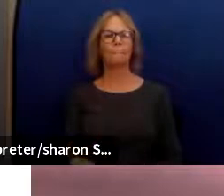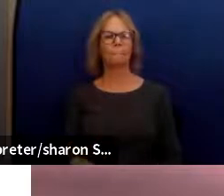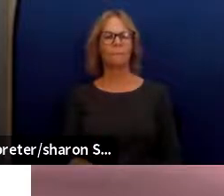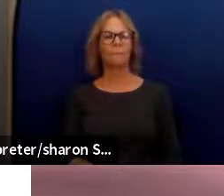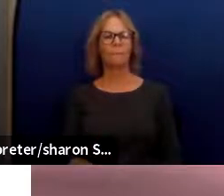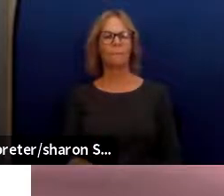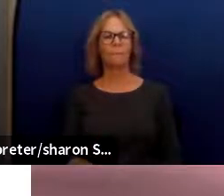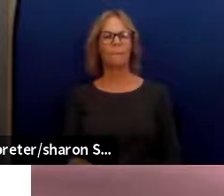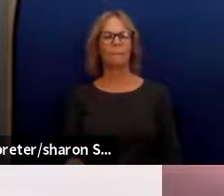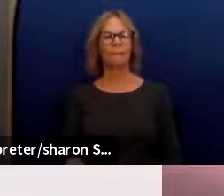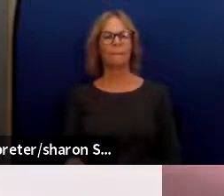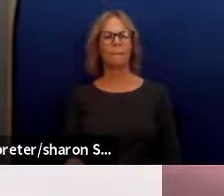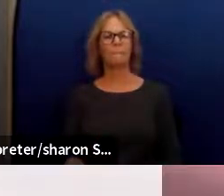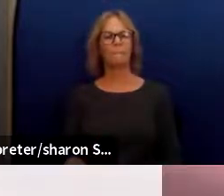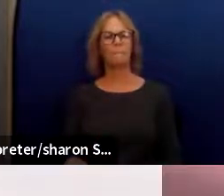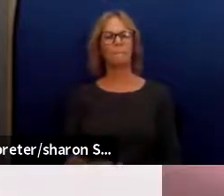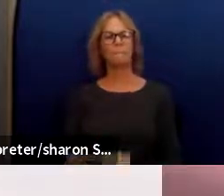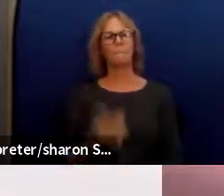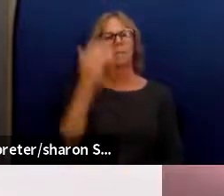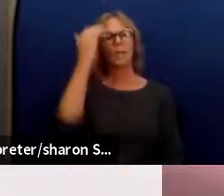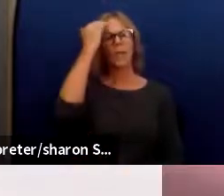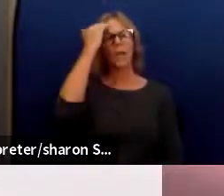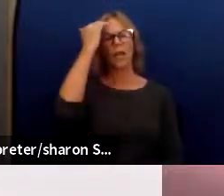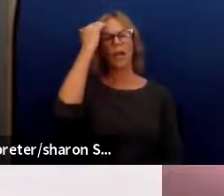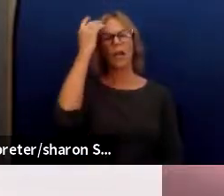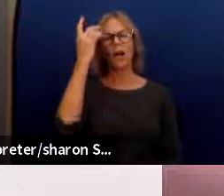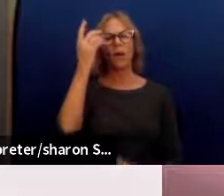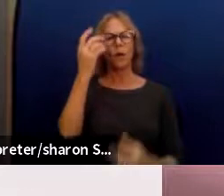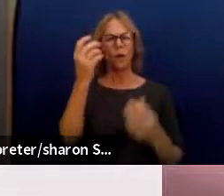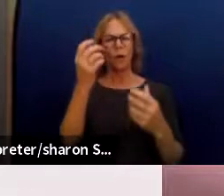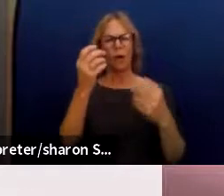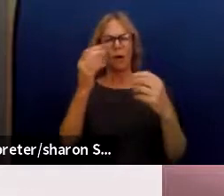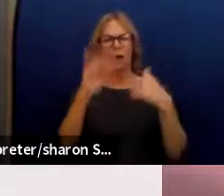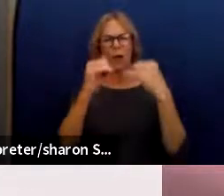we're thinking about all these different things, keep in mind that they are all independent, that they are not an